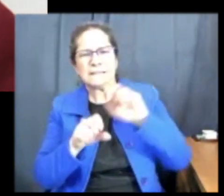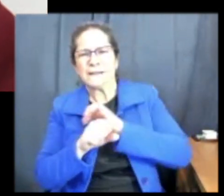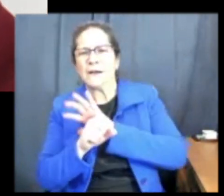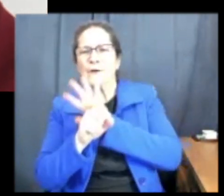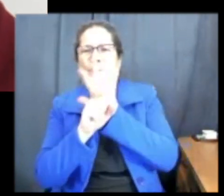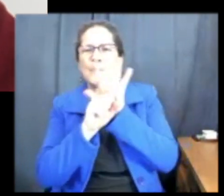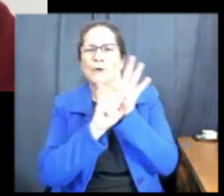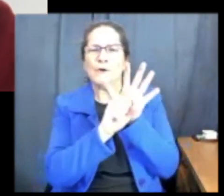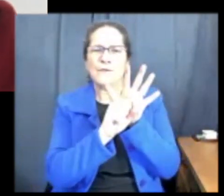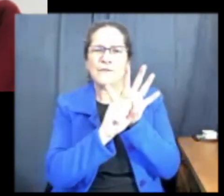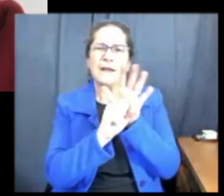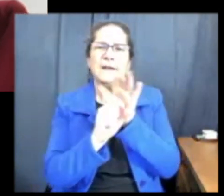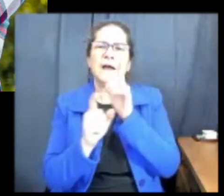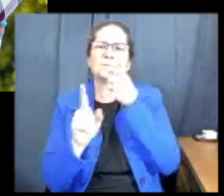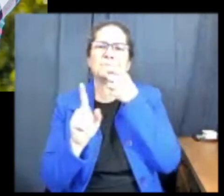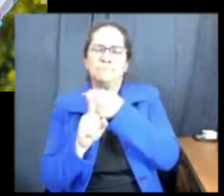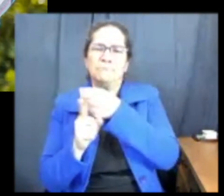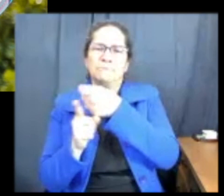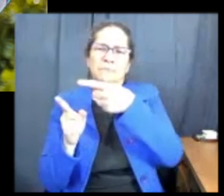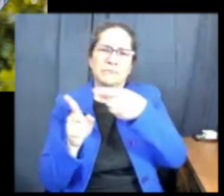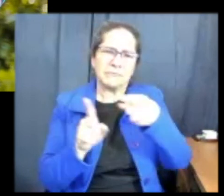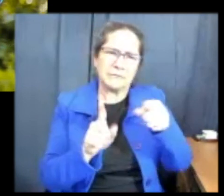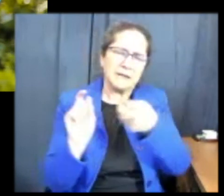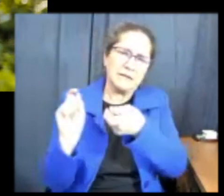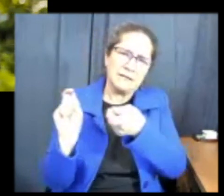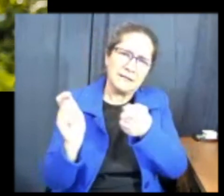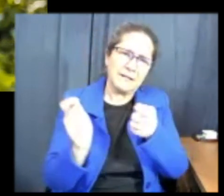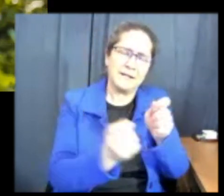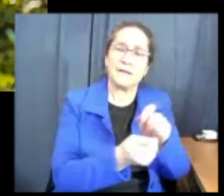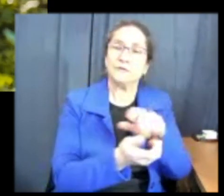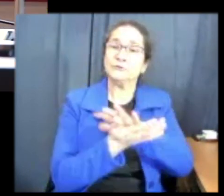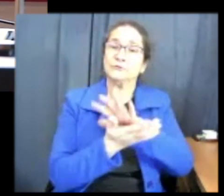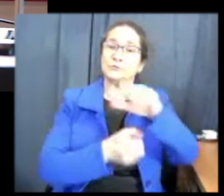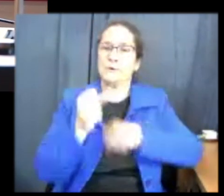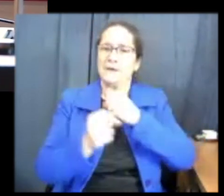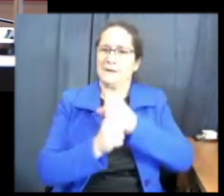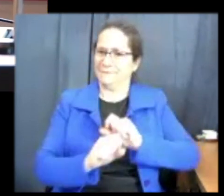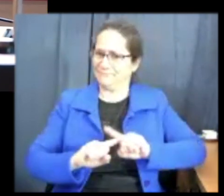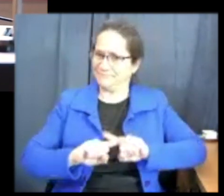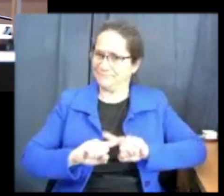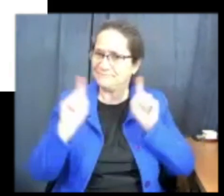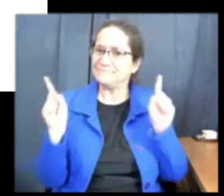in Ohio, this school year looks different for everyone and that is why inspirED was created